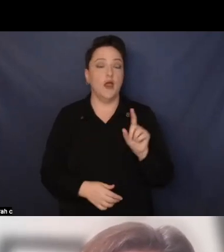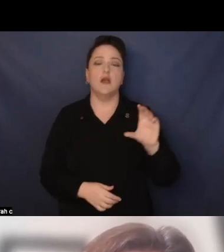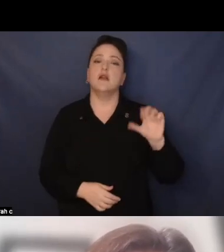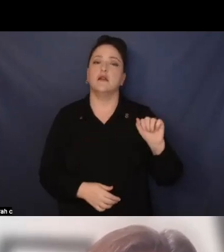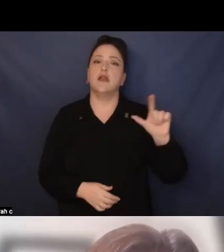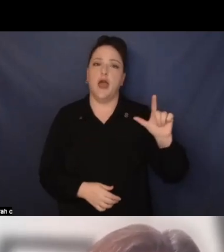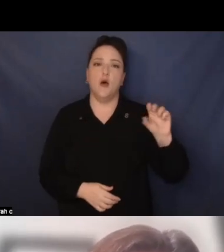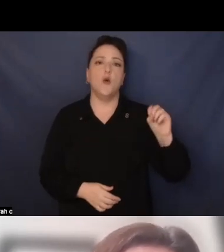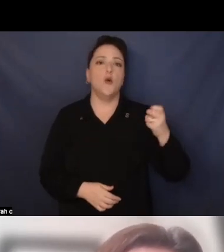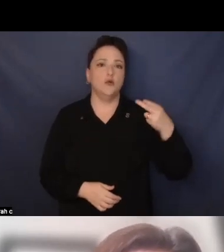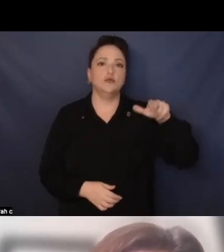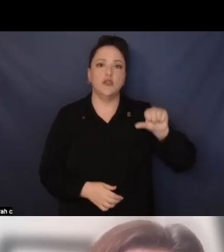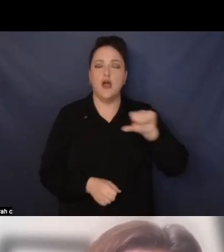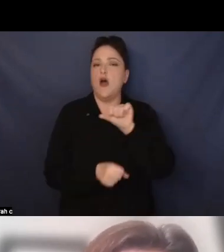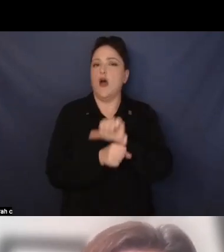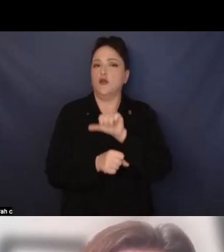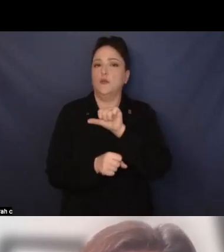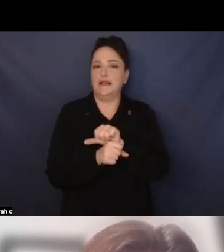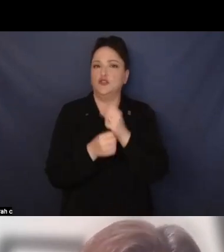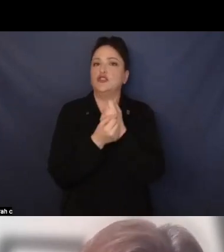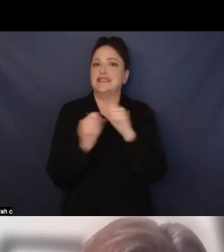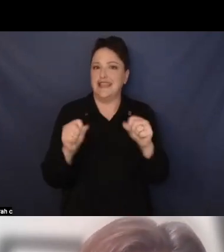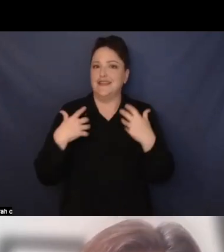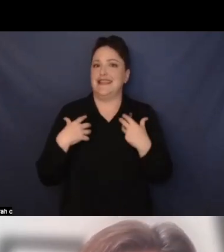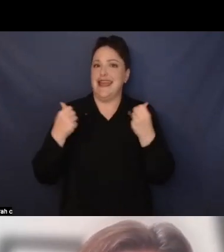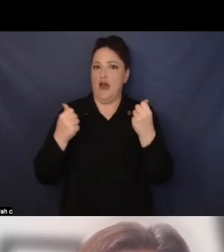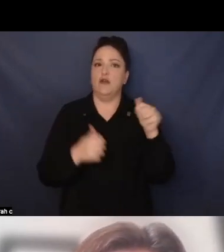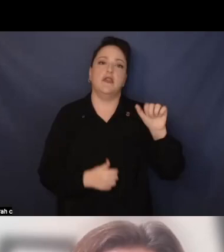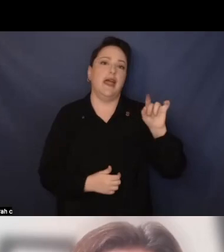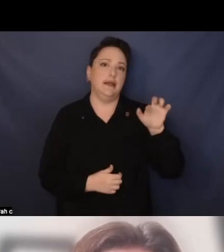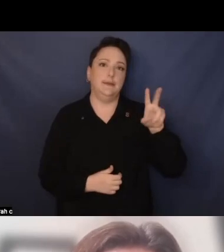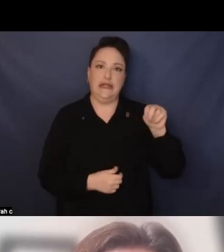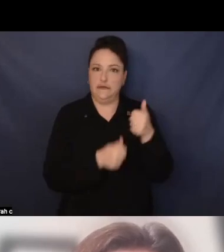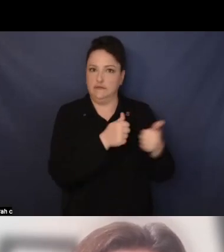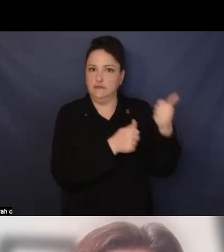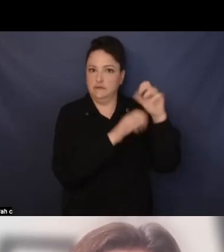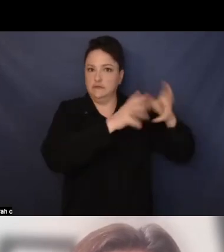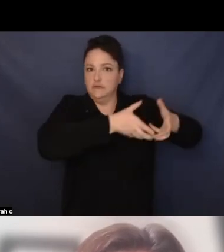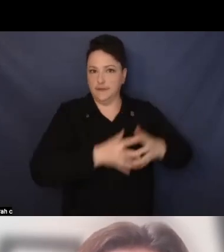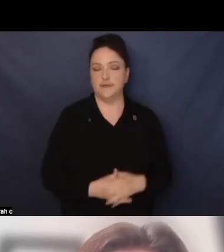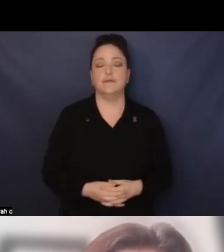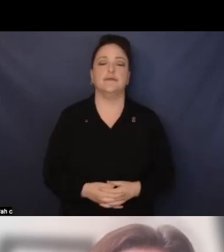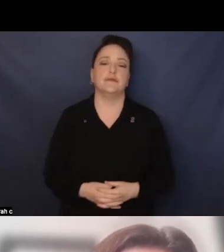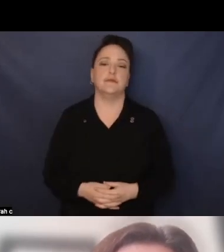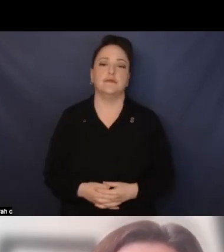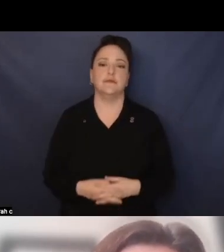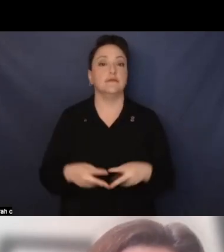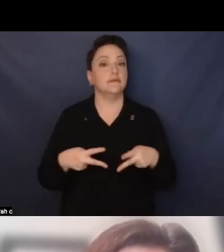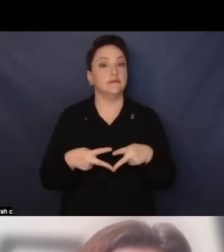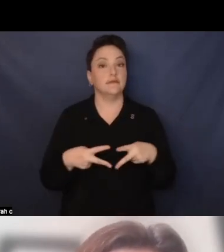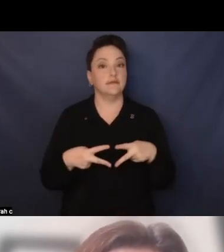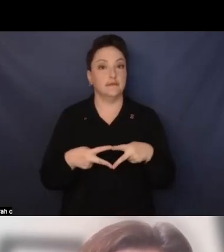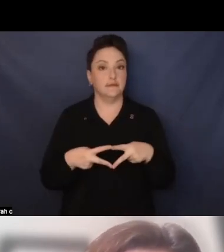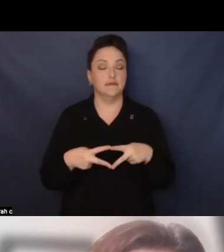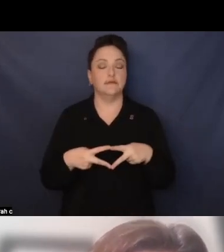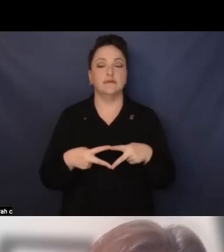Safety Health Administration. We have two links from the Cal OSHA authority.